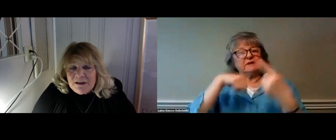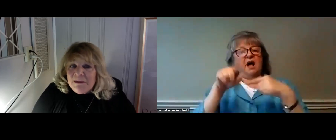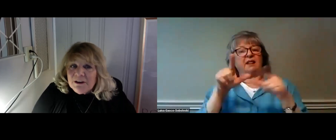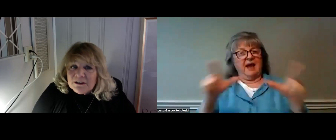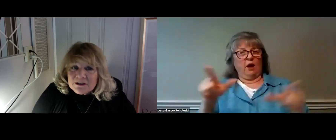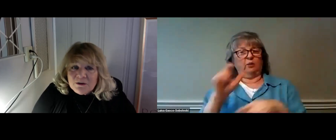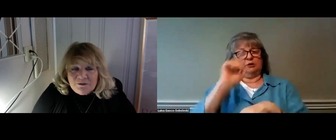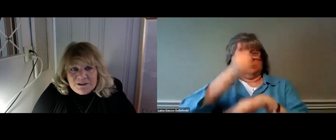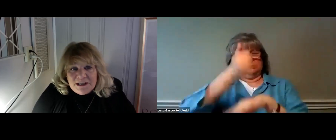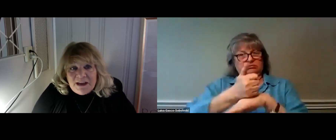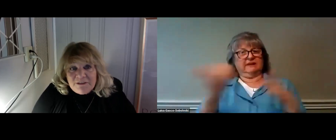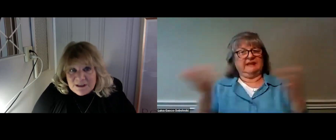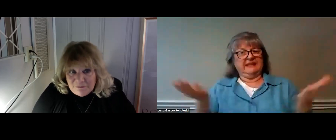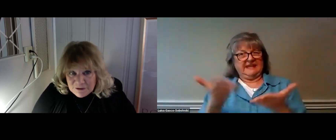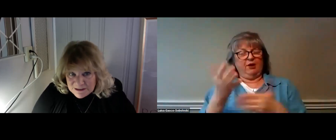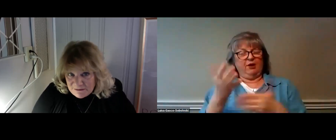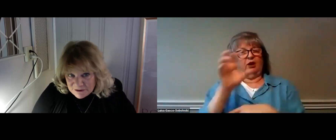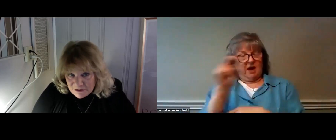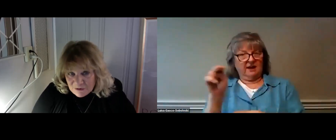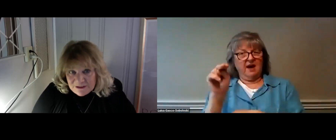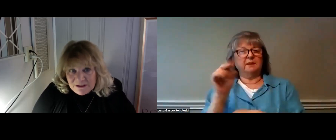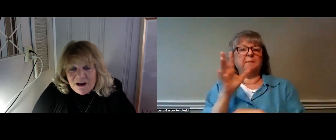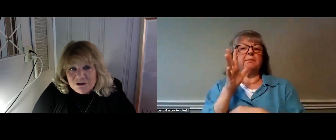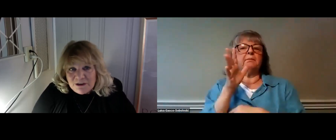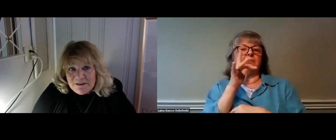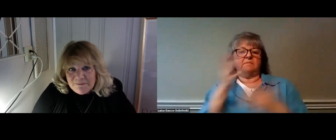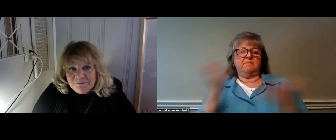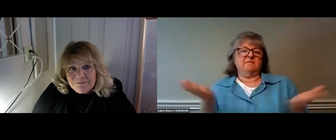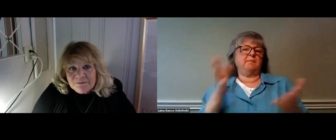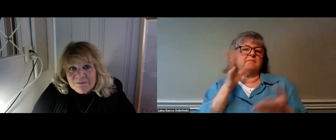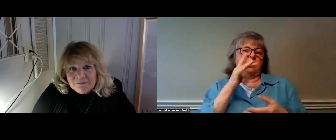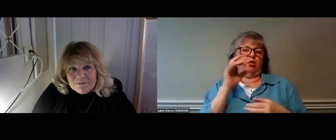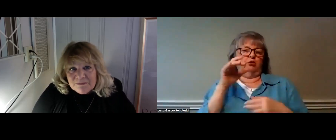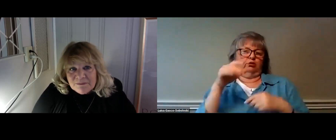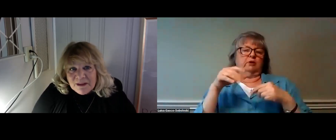American School for the Deaf as the first deaf school in the country